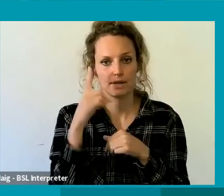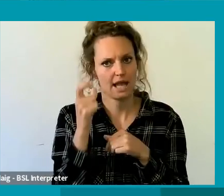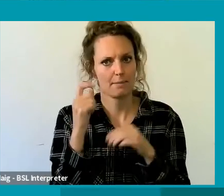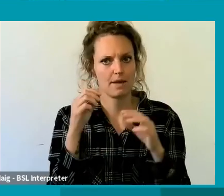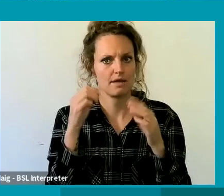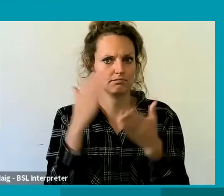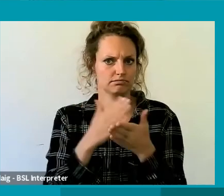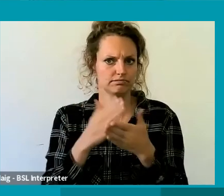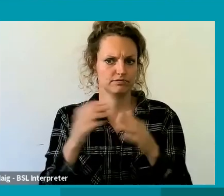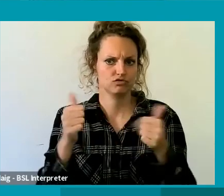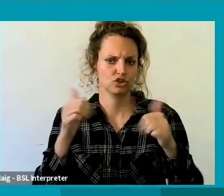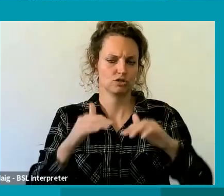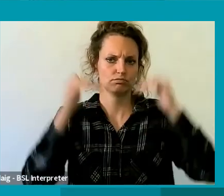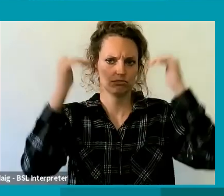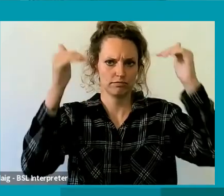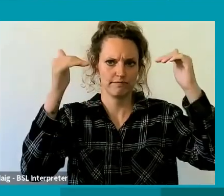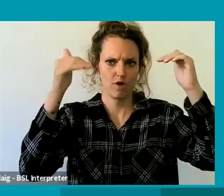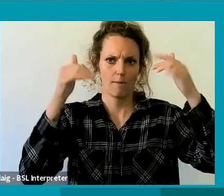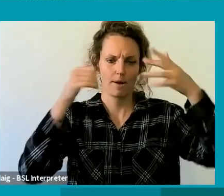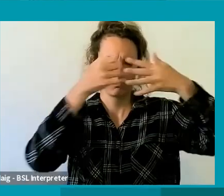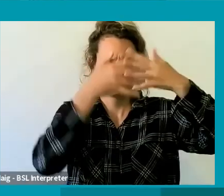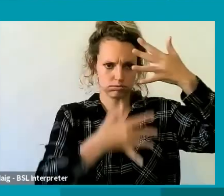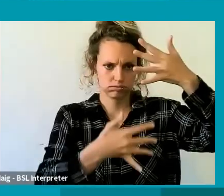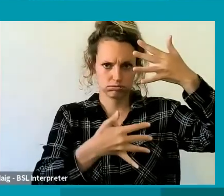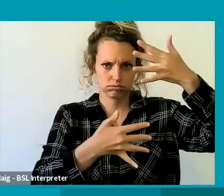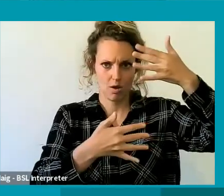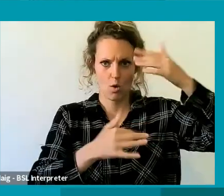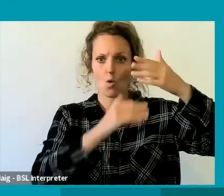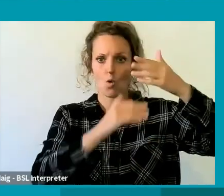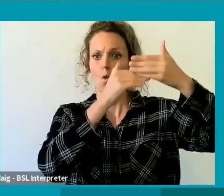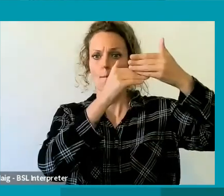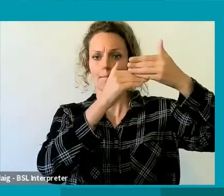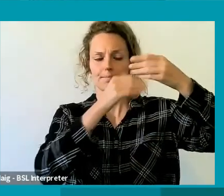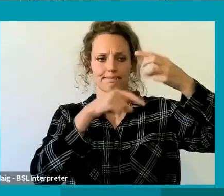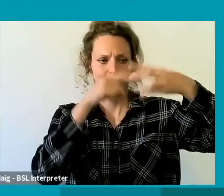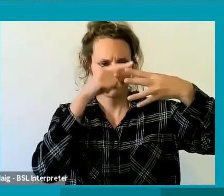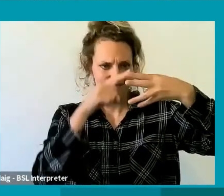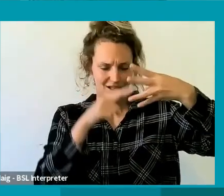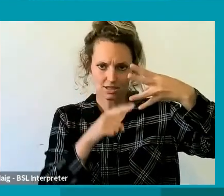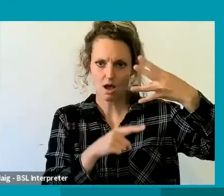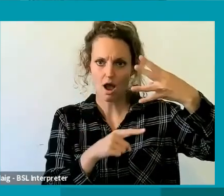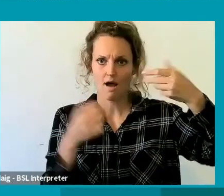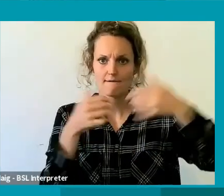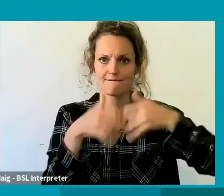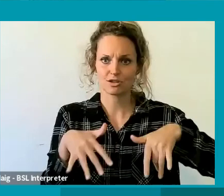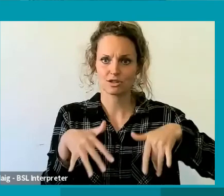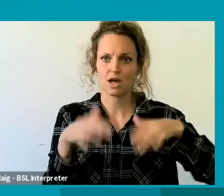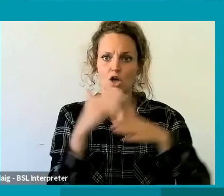in terms of really filtering down and narrowing down your job search so that